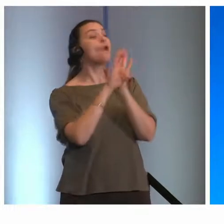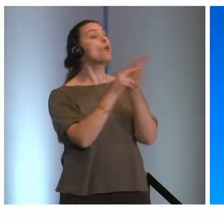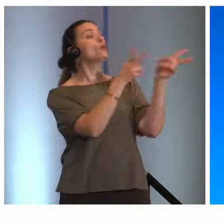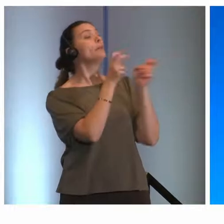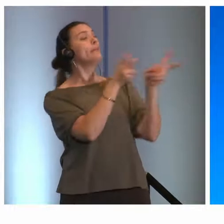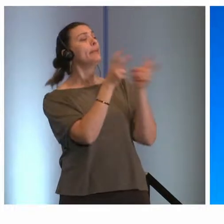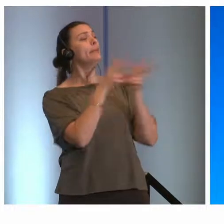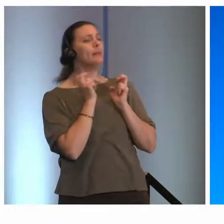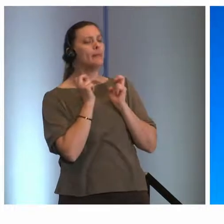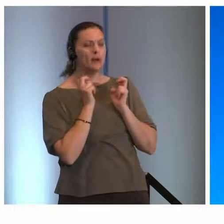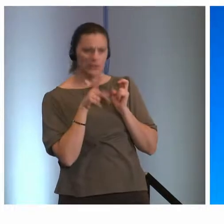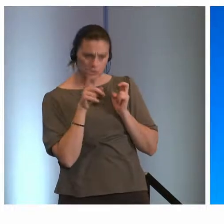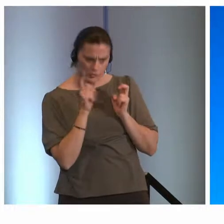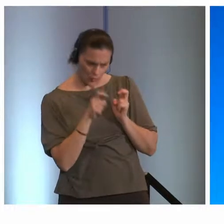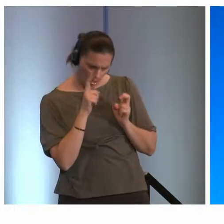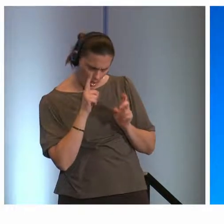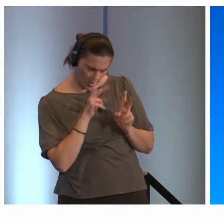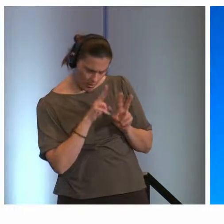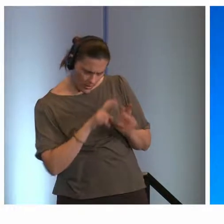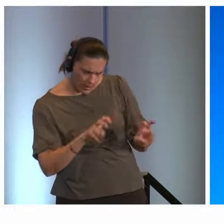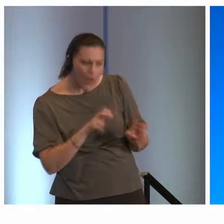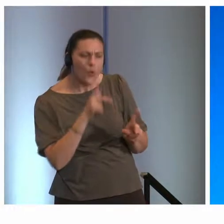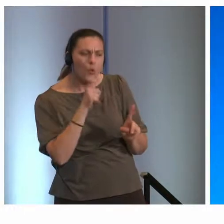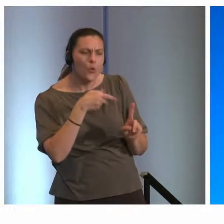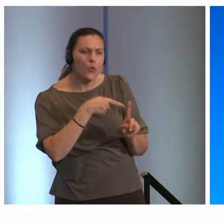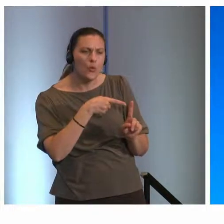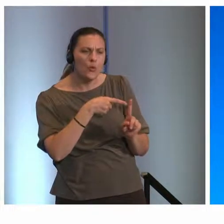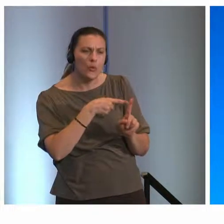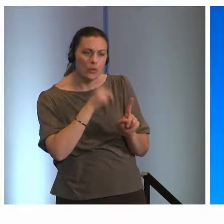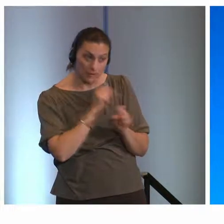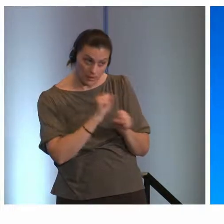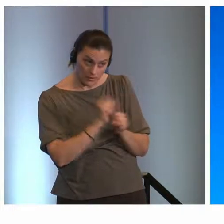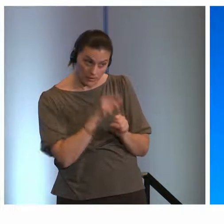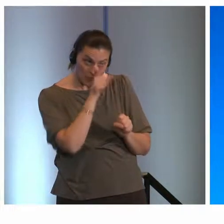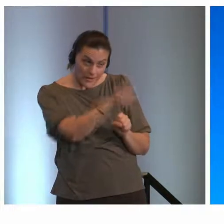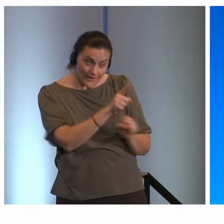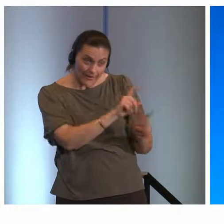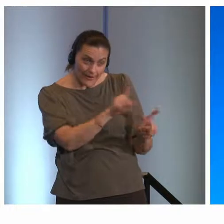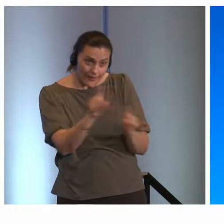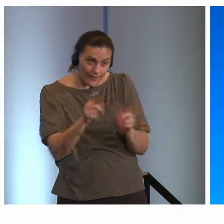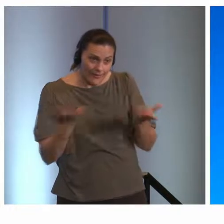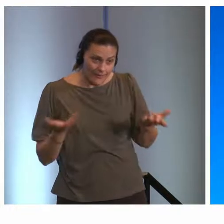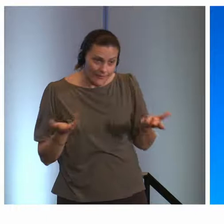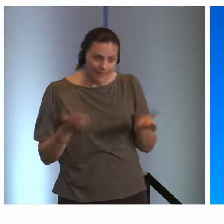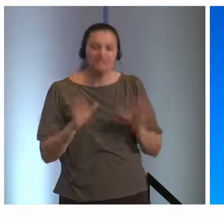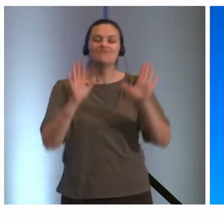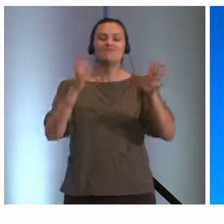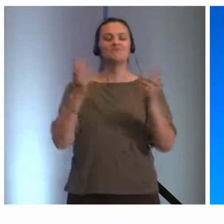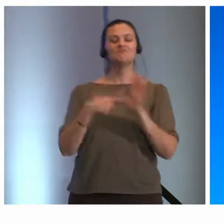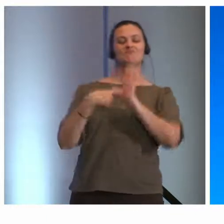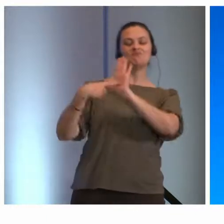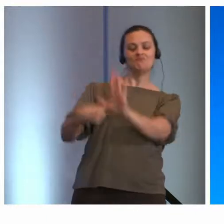either of these sites, explore the models themselves. So let's look at some authentic representation of disability in